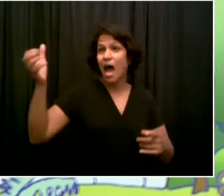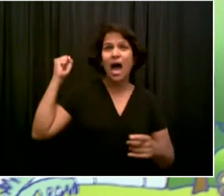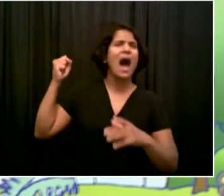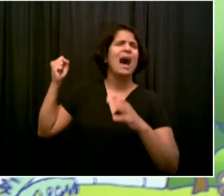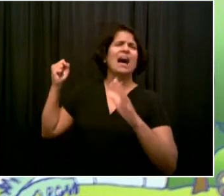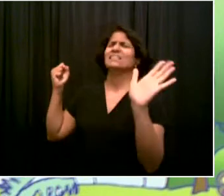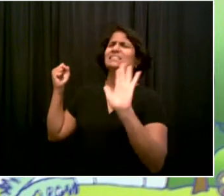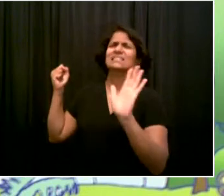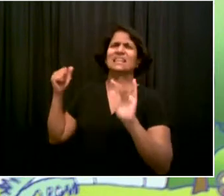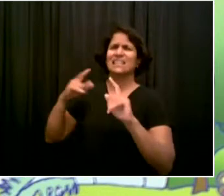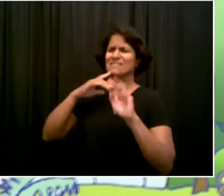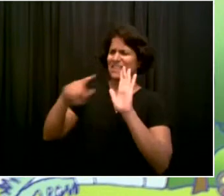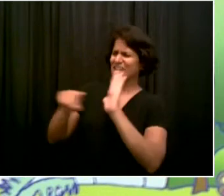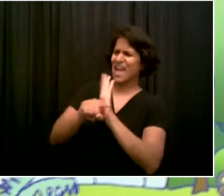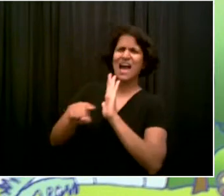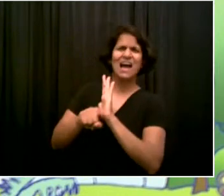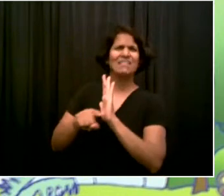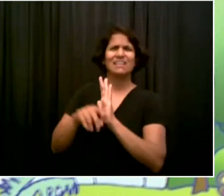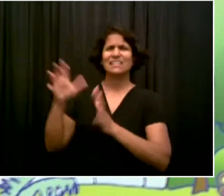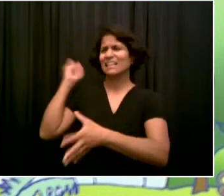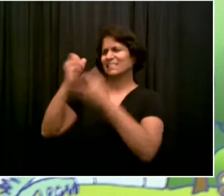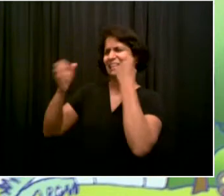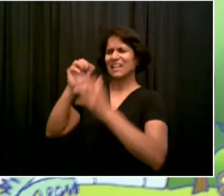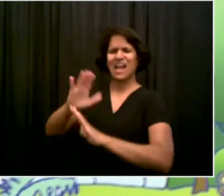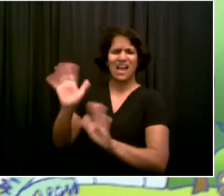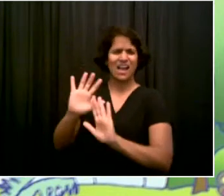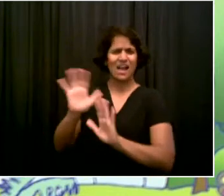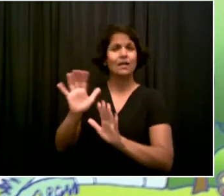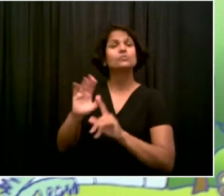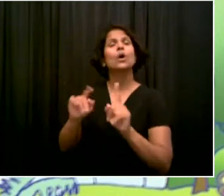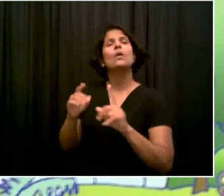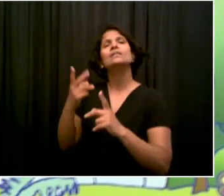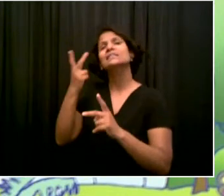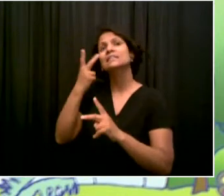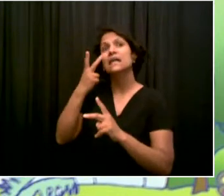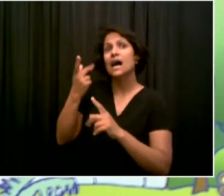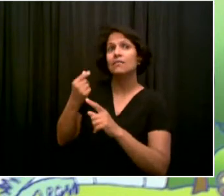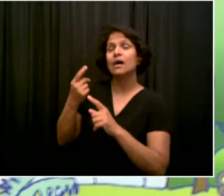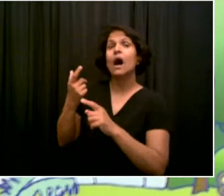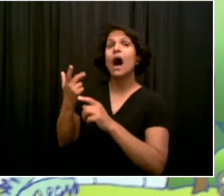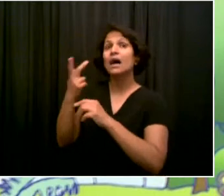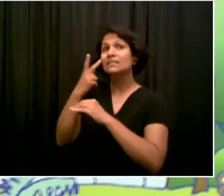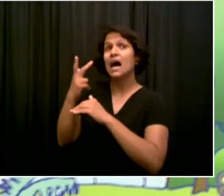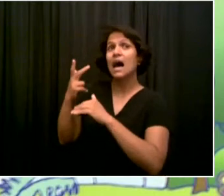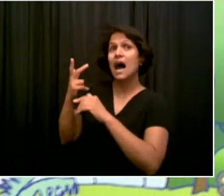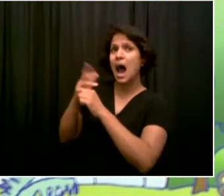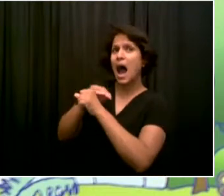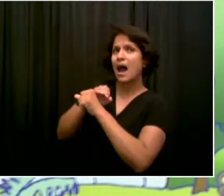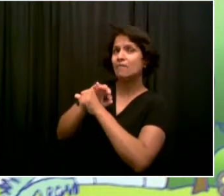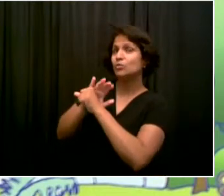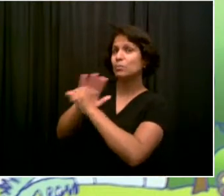GROTHW N ITH E REGION WHICH IS A PATHWAY TO PEACE. I DON'T WANT TO SEE DIVESTMENT